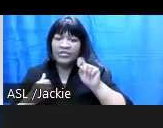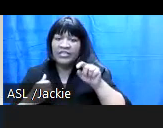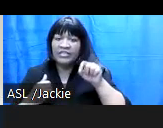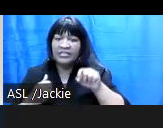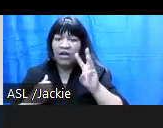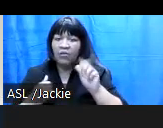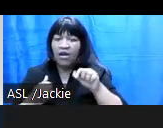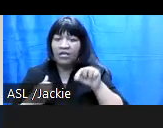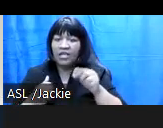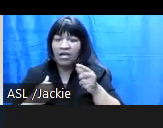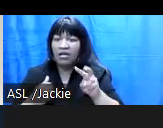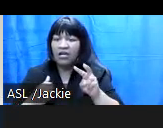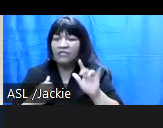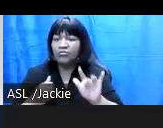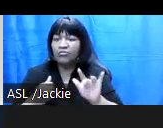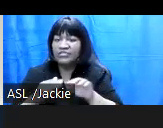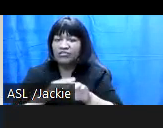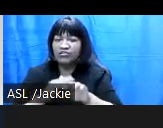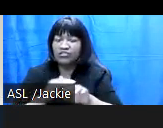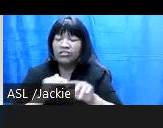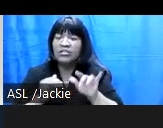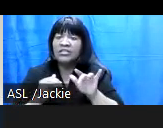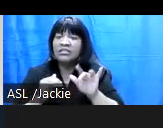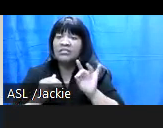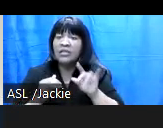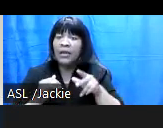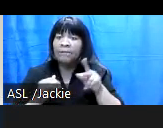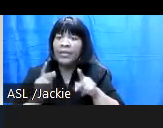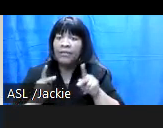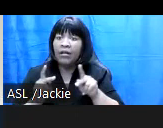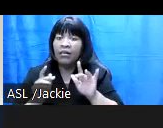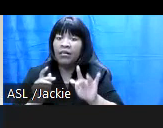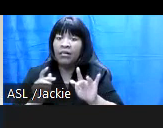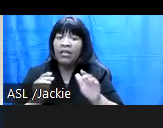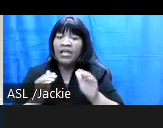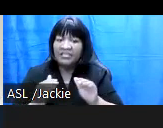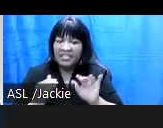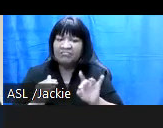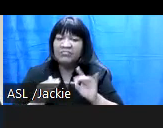and select the enter key, you'll select people Tab and select Community Compensation in the header.